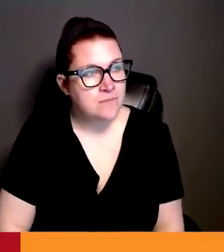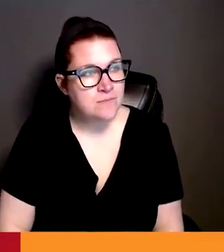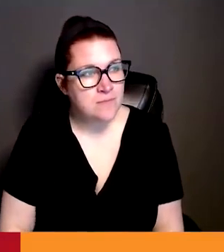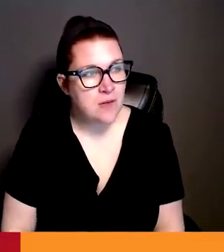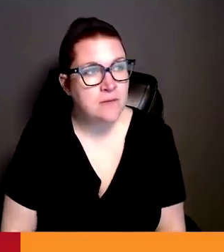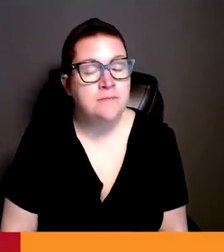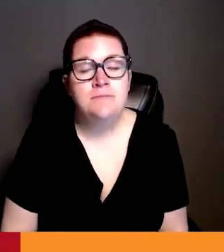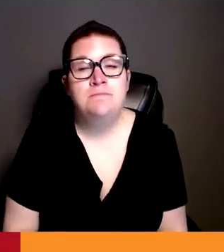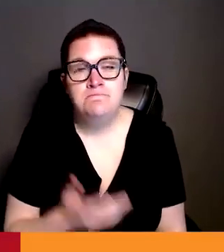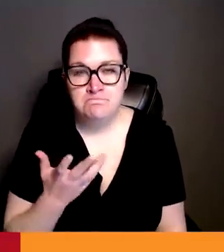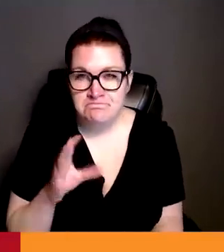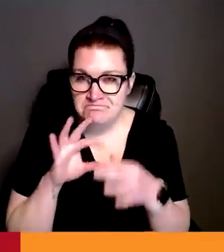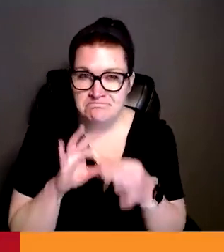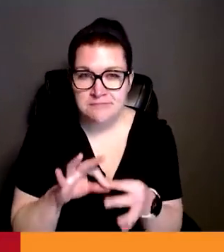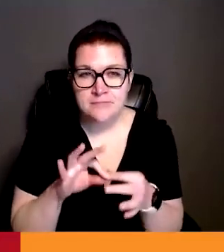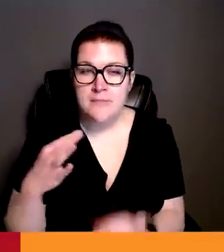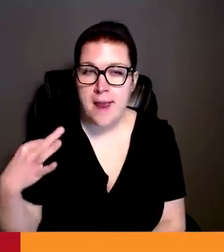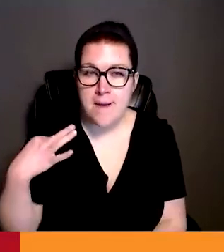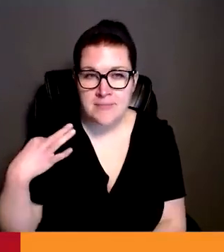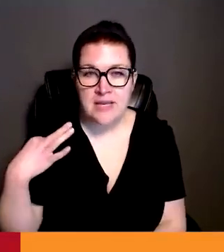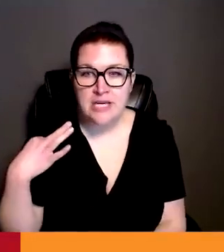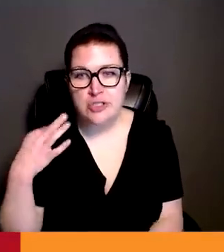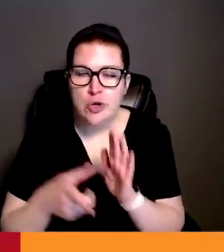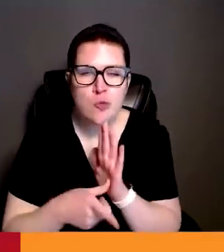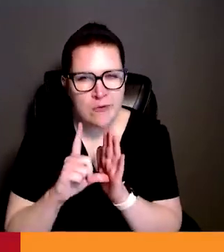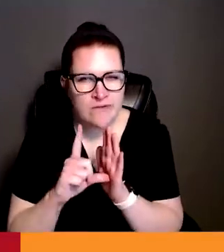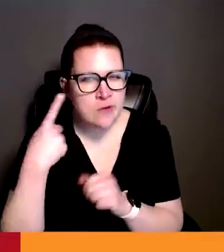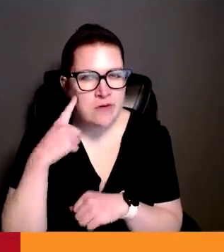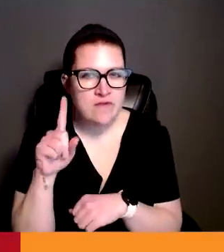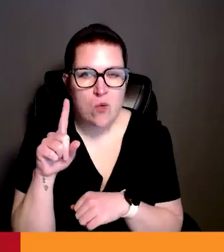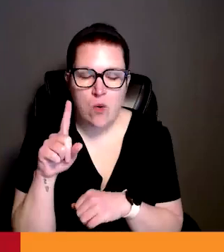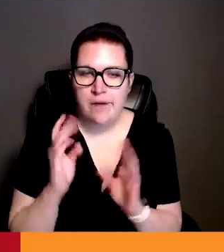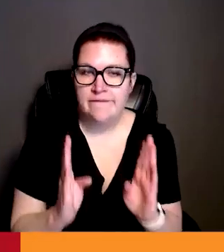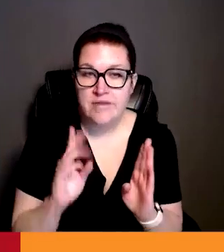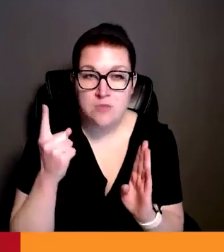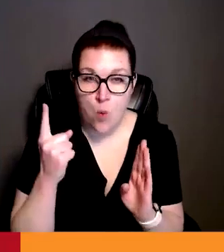In terms of the application overview for phase one, as I said,